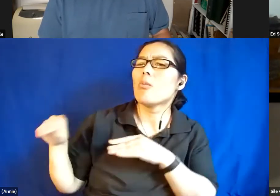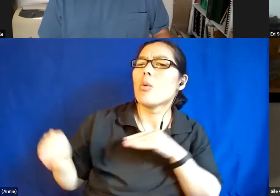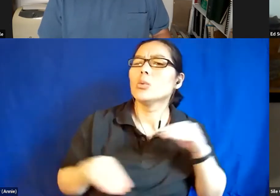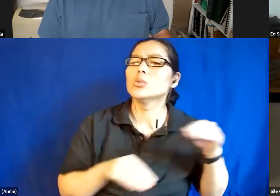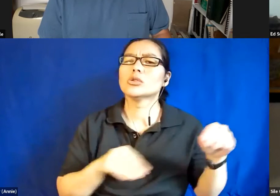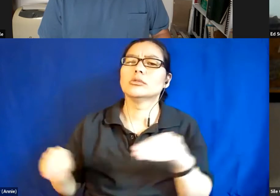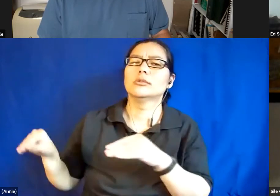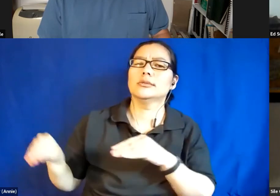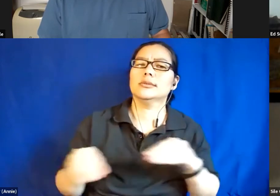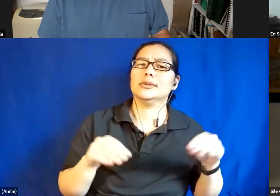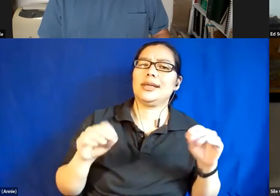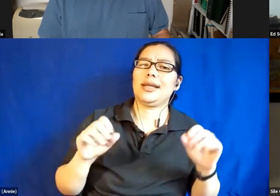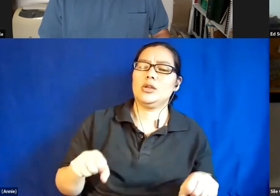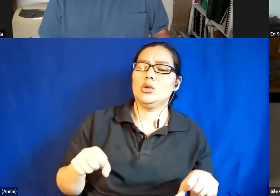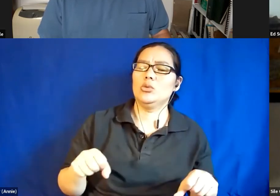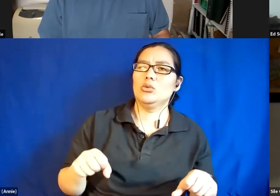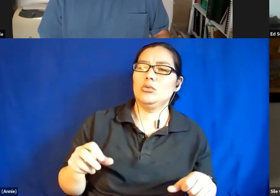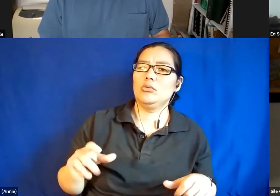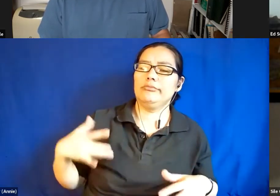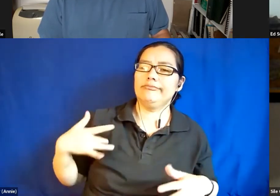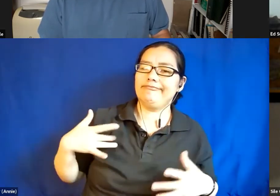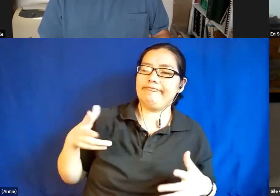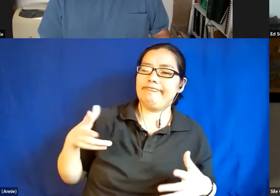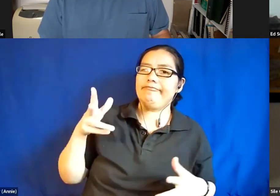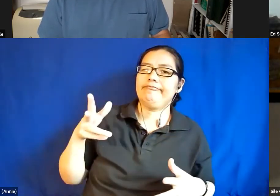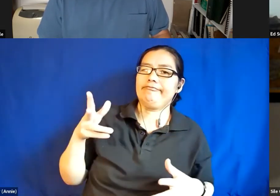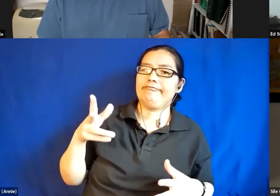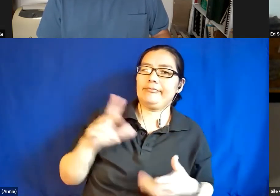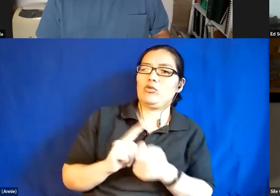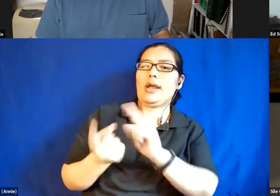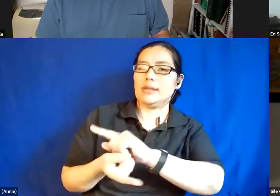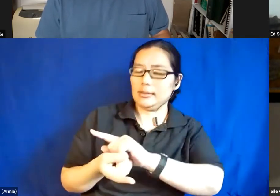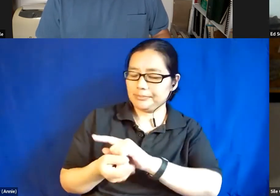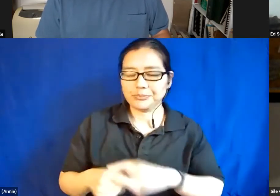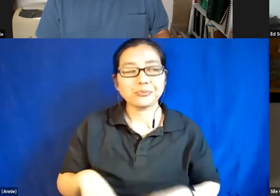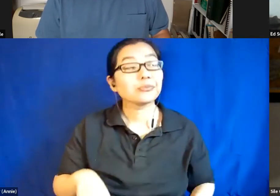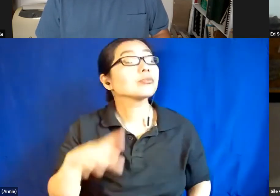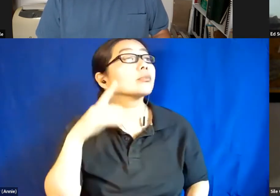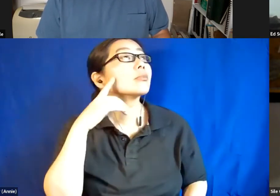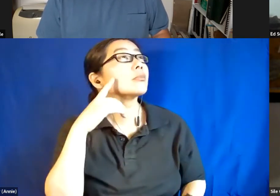you induce? Matthew Shifrin: We can induce motions like falling. For example, kind of